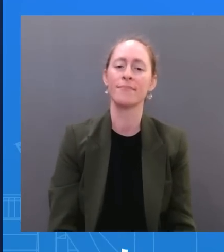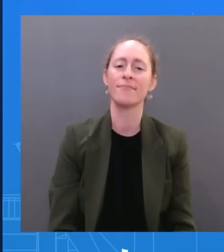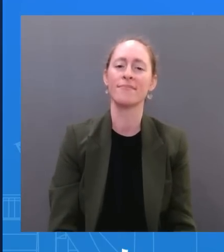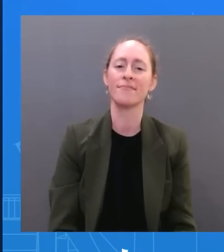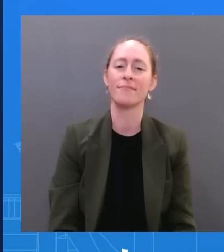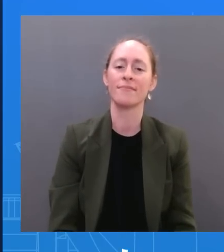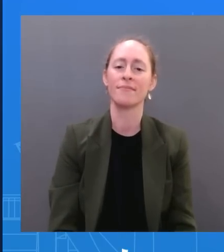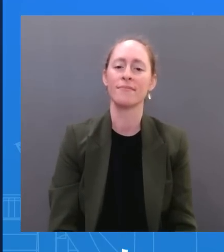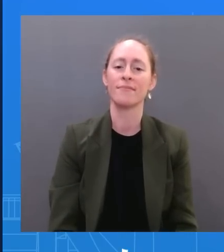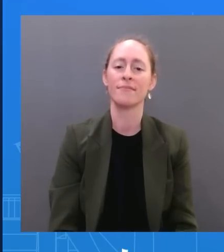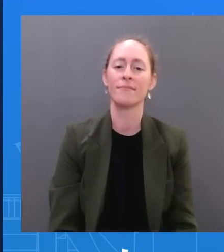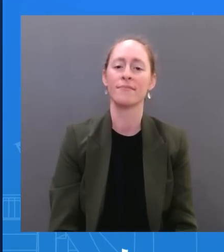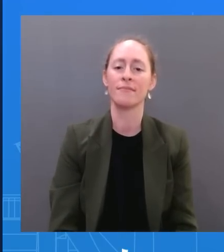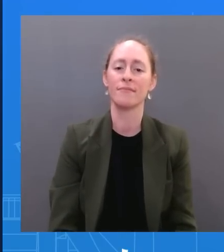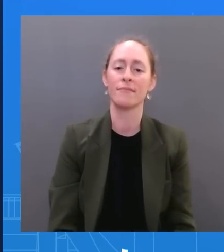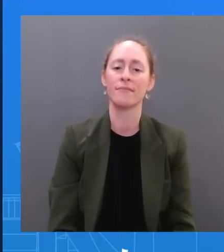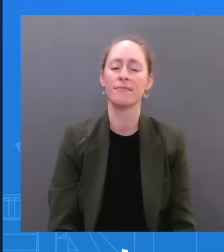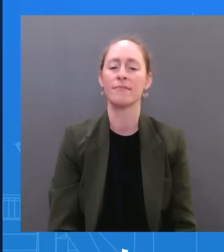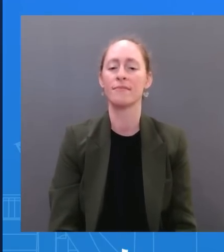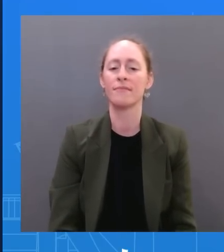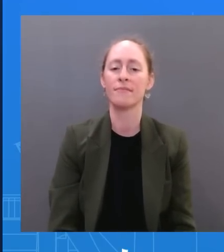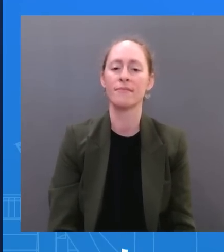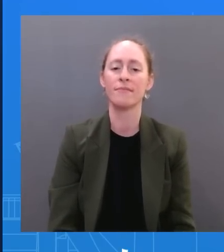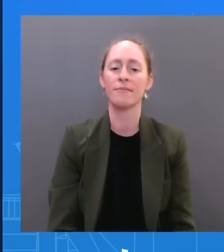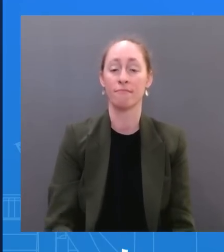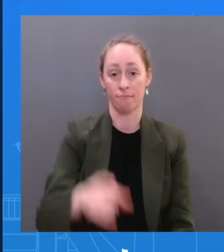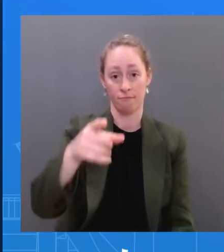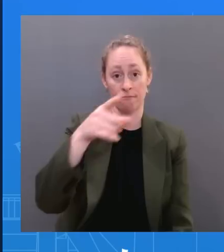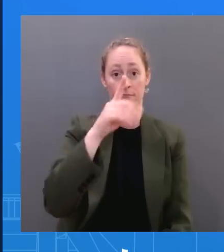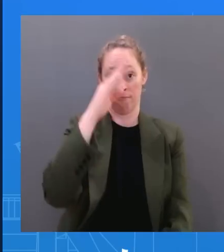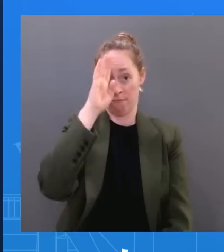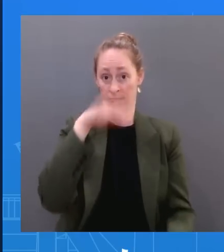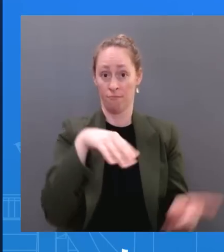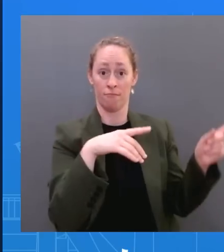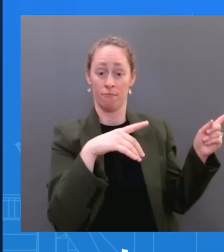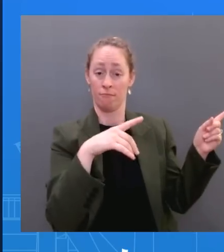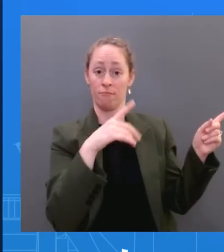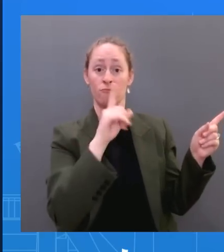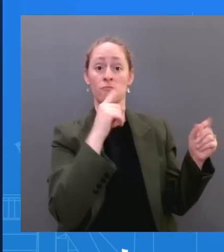Its strategic objective was to take Kyiv, the capital; to end Ukraine as a country;